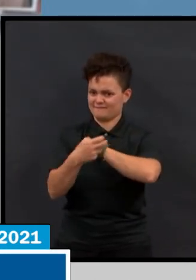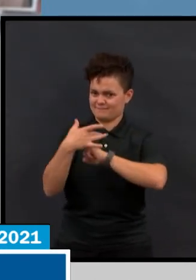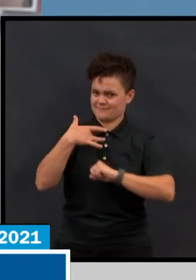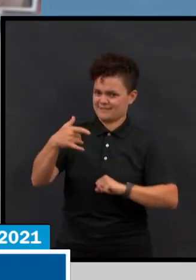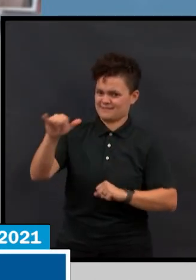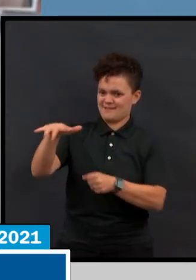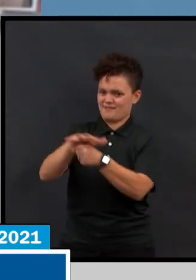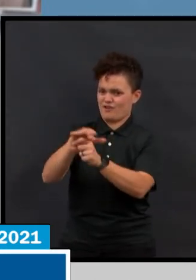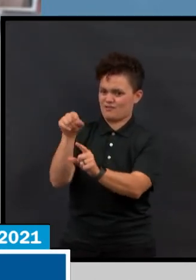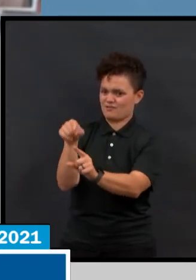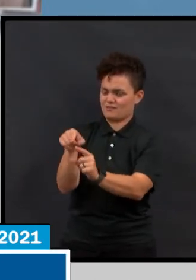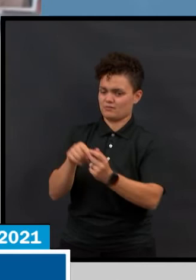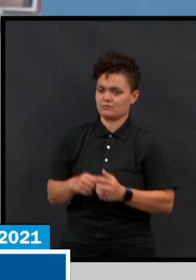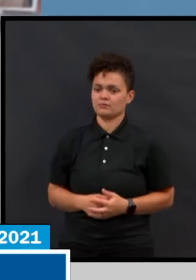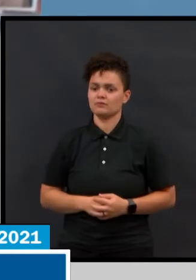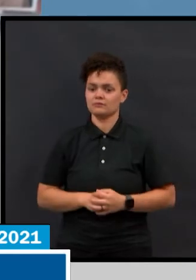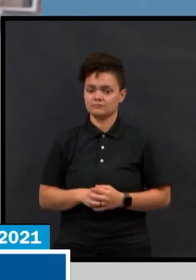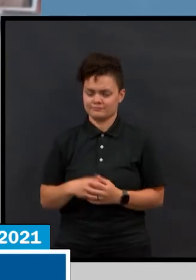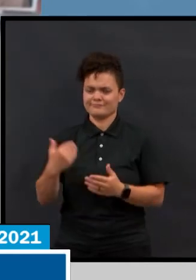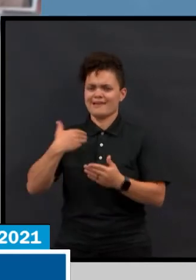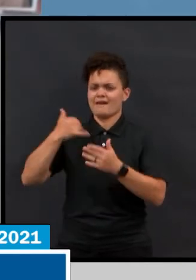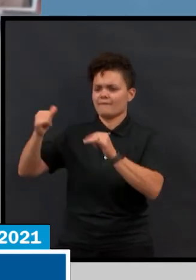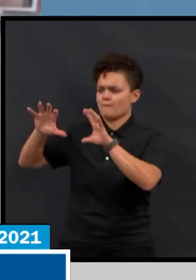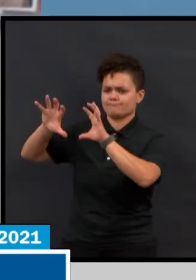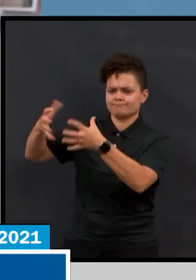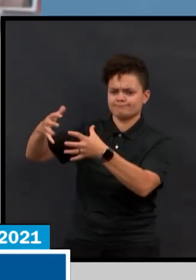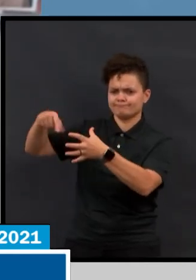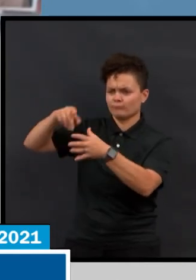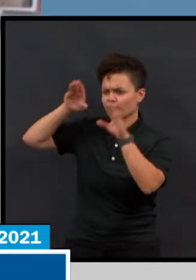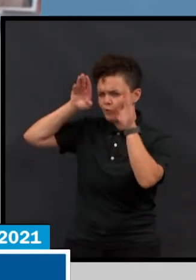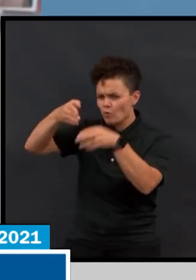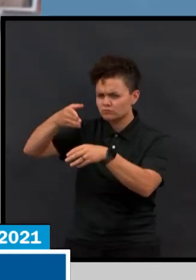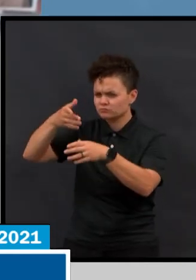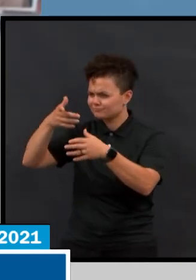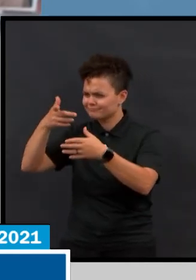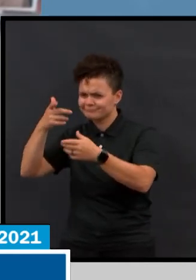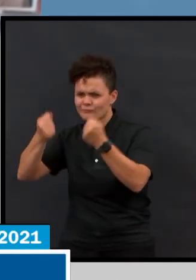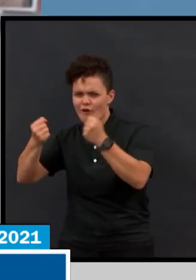force to do some operations to try to address that but some of the things that the citizens could